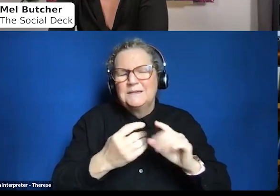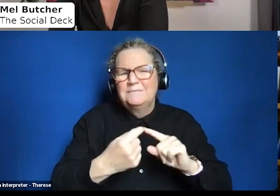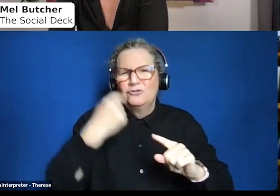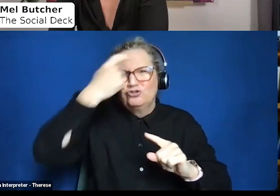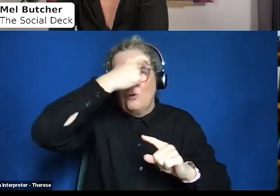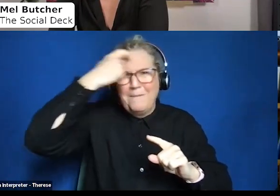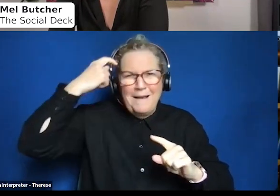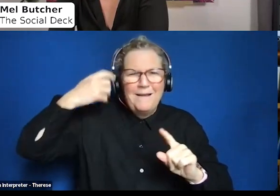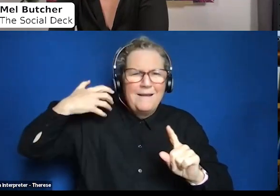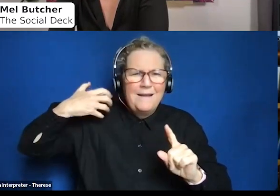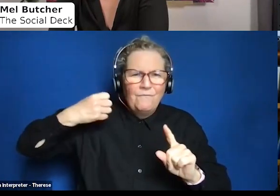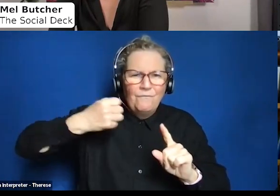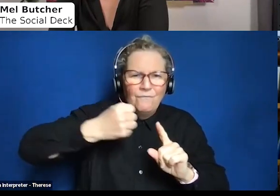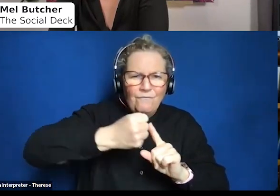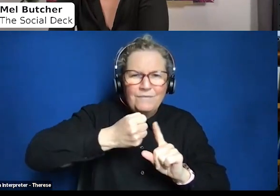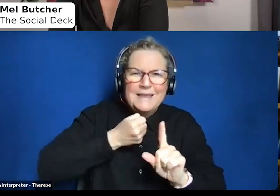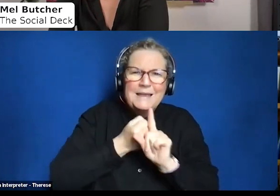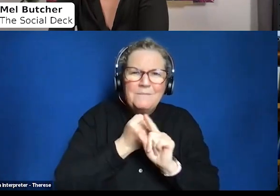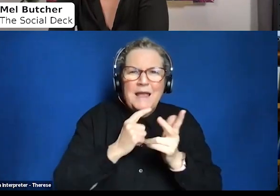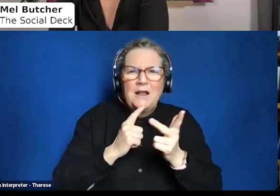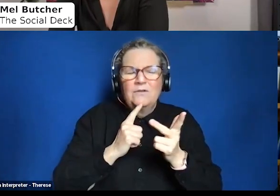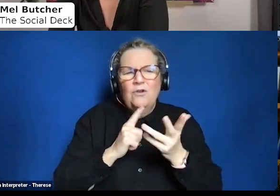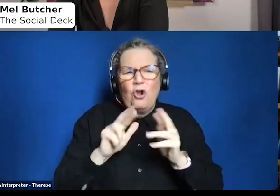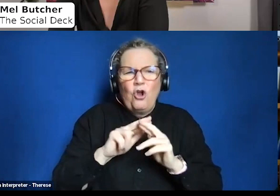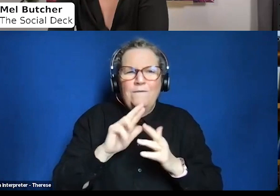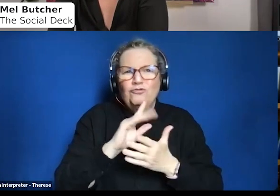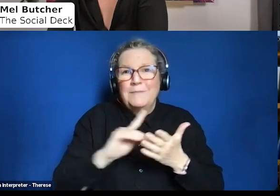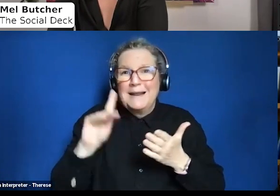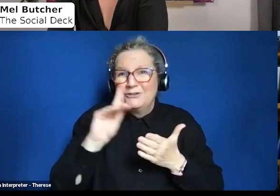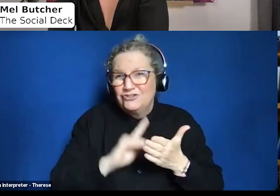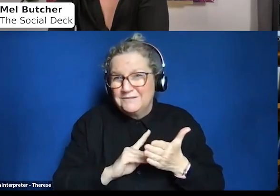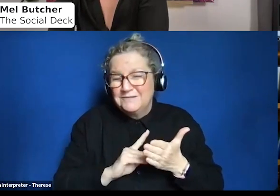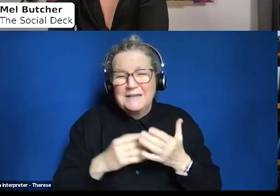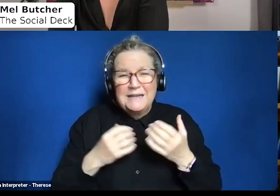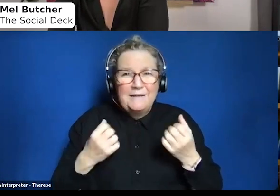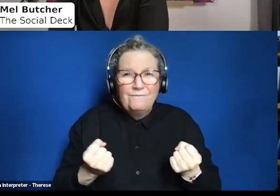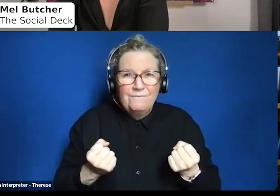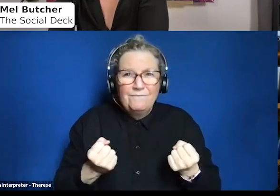and the impacts of discrimination. We know we've had that back story.